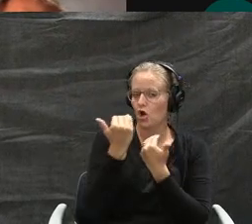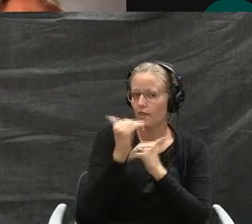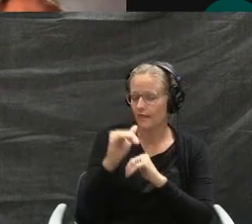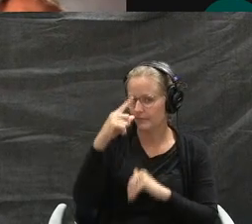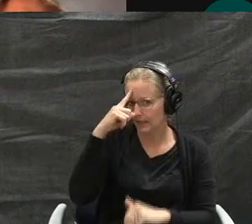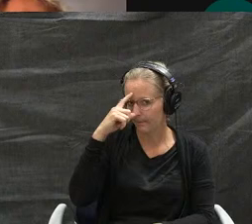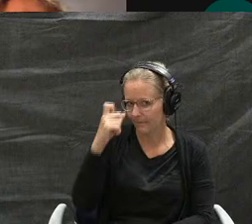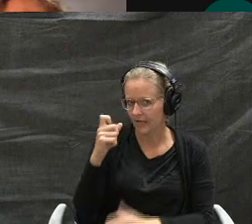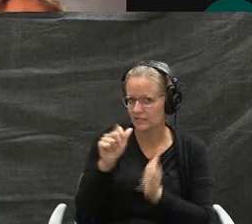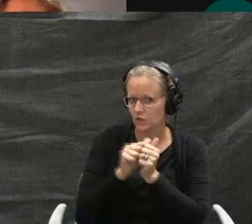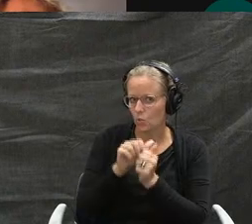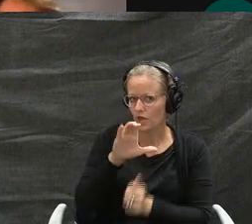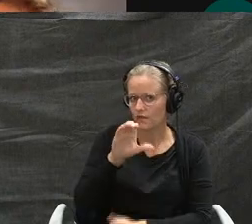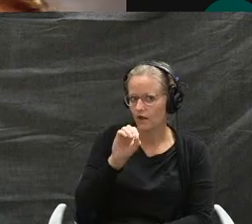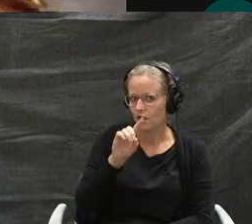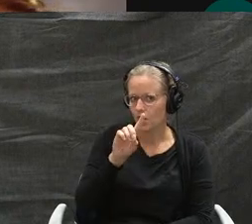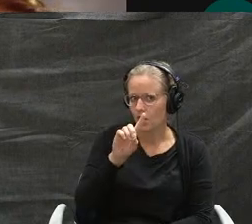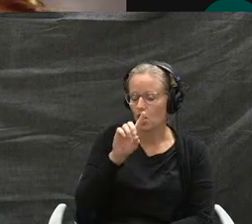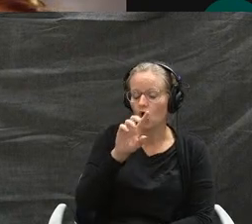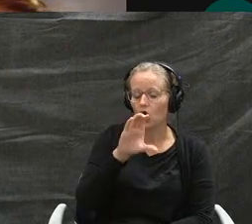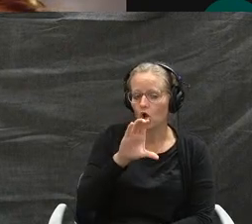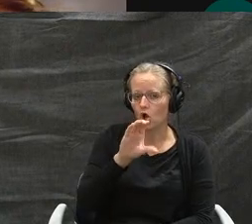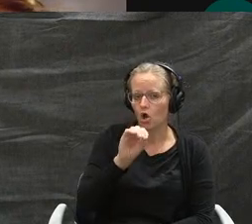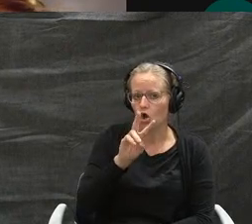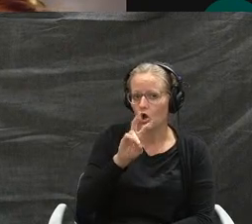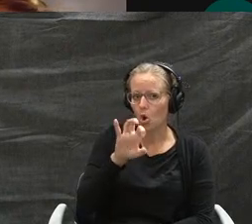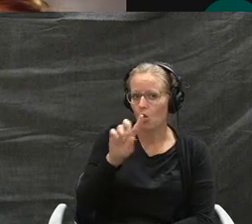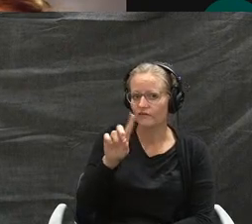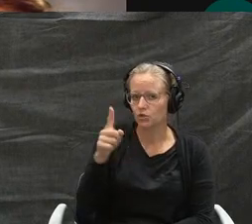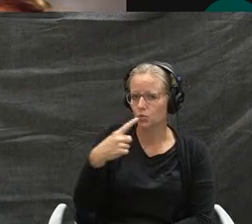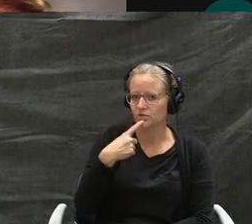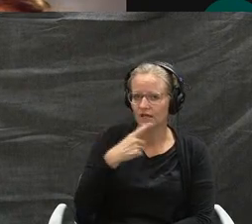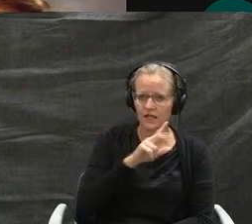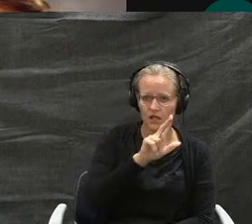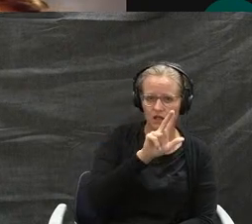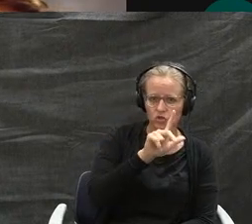with Kelvin there's there was the 23 per 10,000 um.